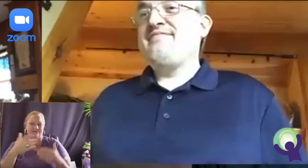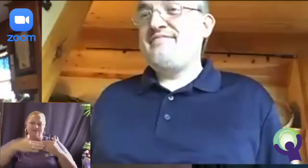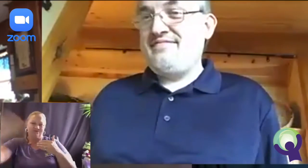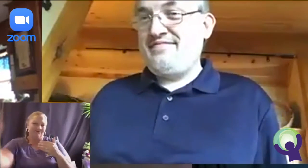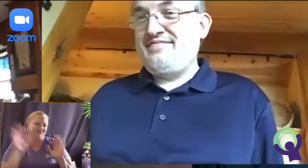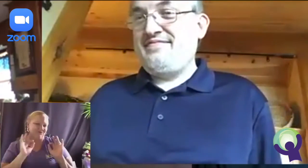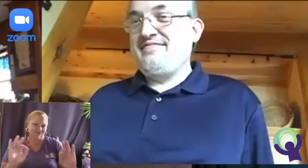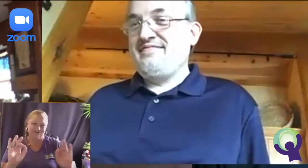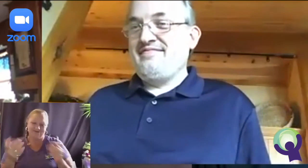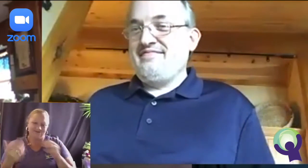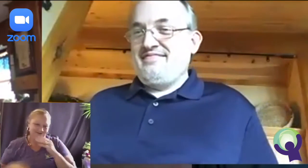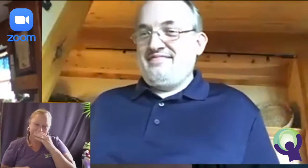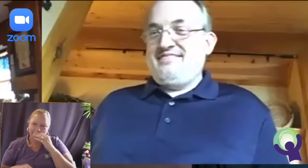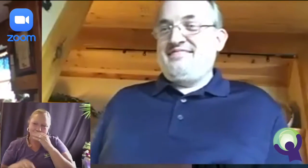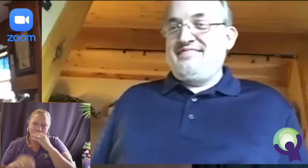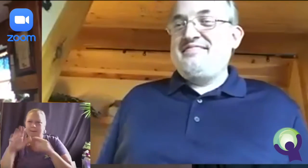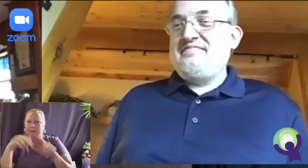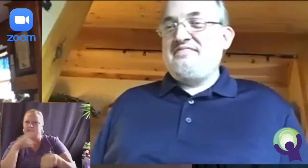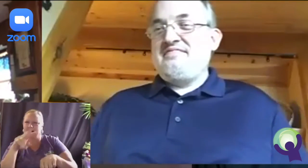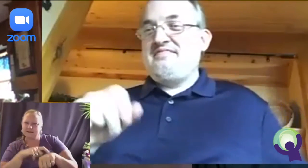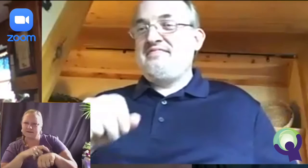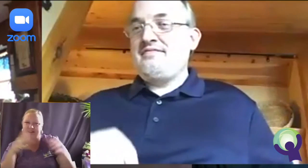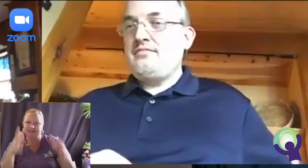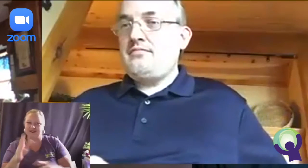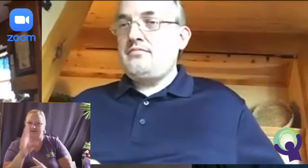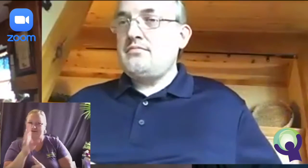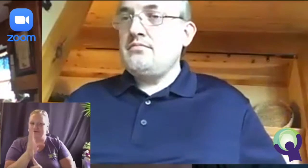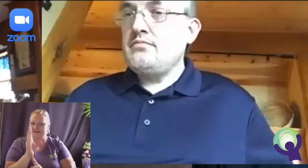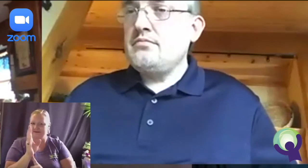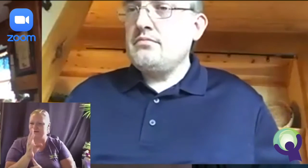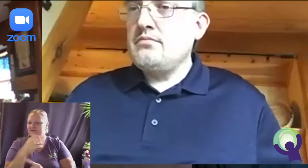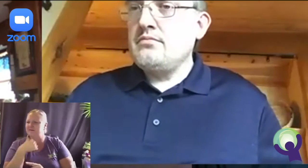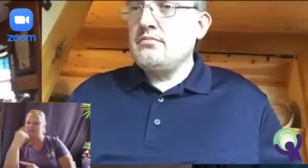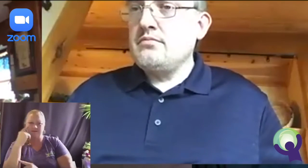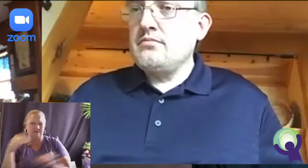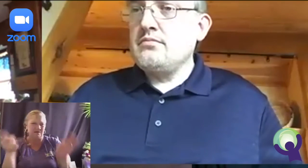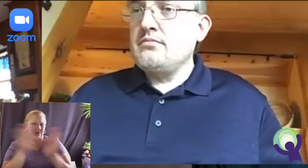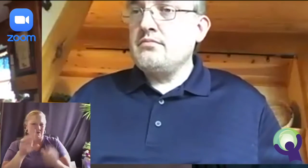the money doesn't matter so that's awesome all right well we have a just a few minutes left